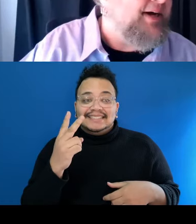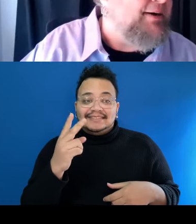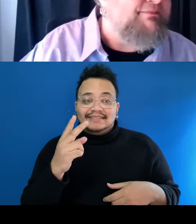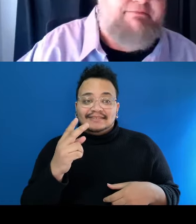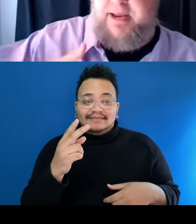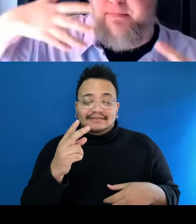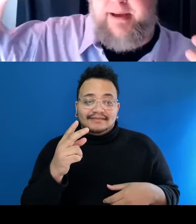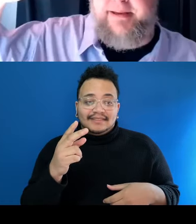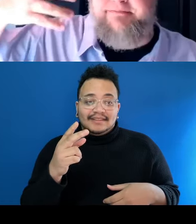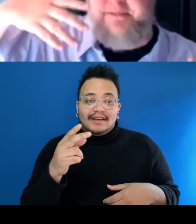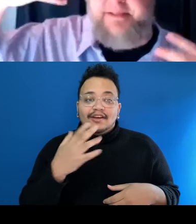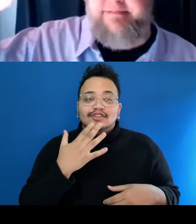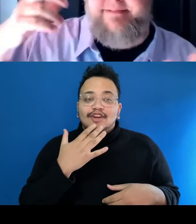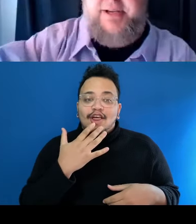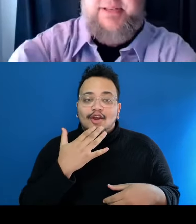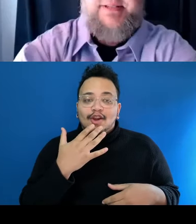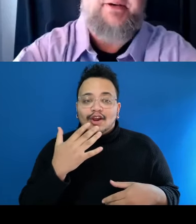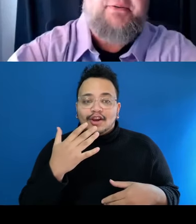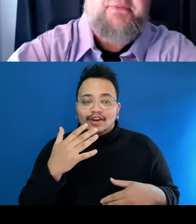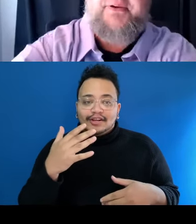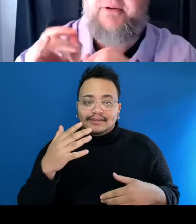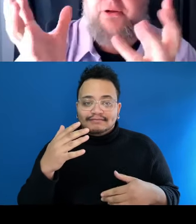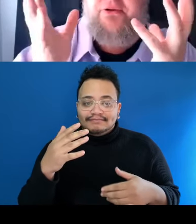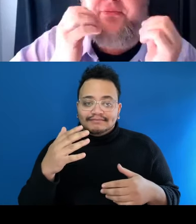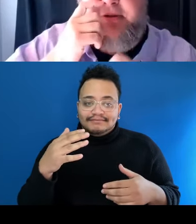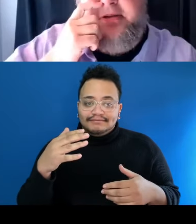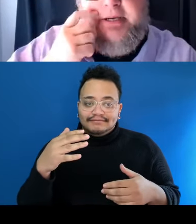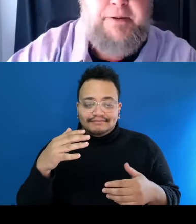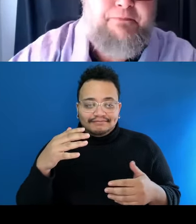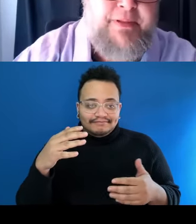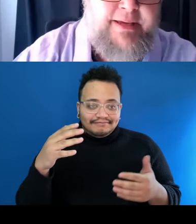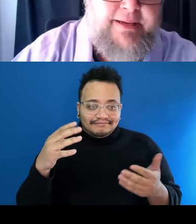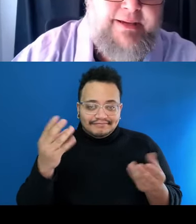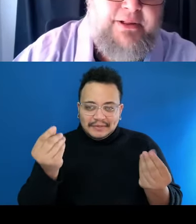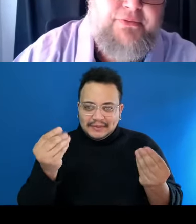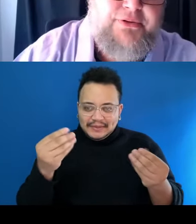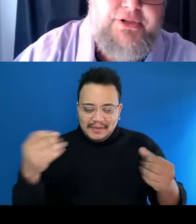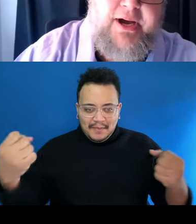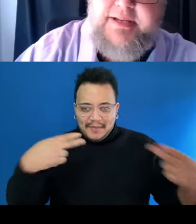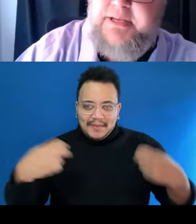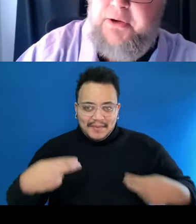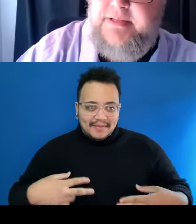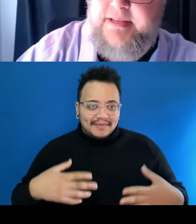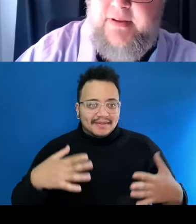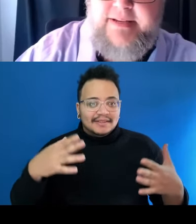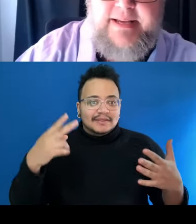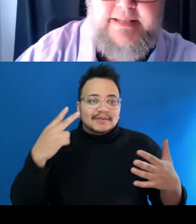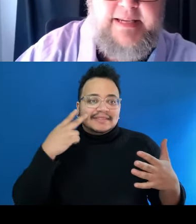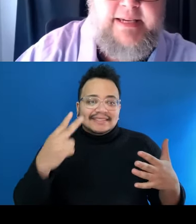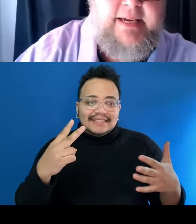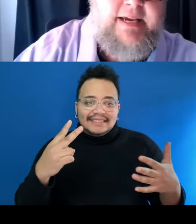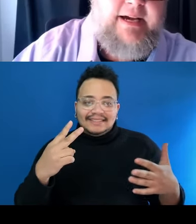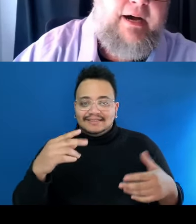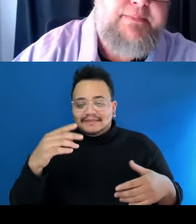made by the dust of colorful chalk. So, it's fantastic.